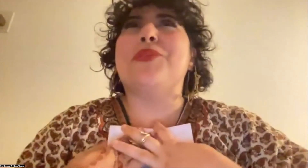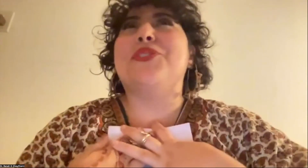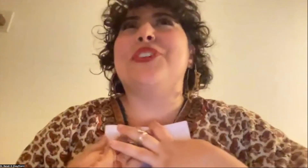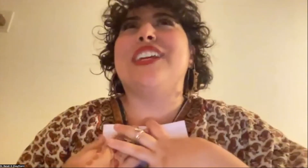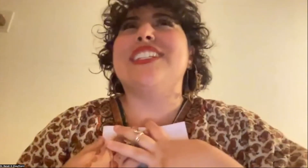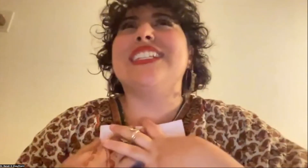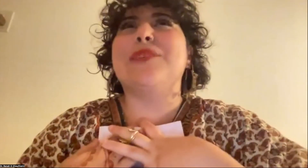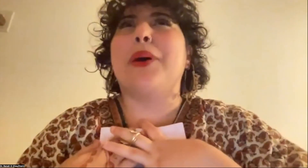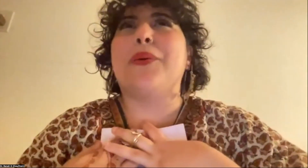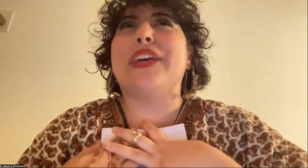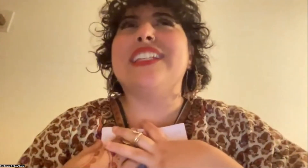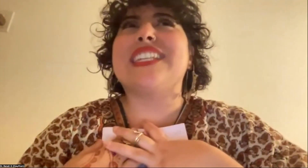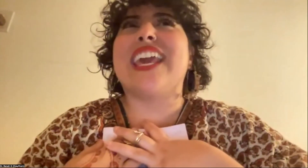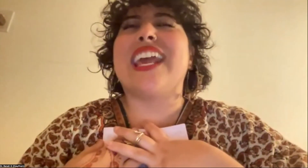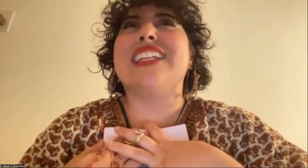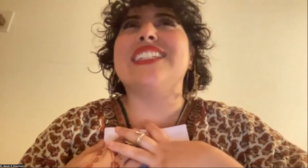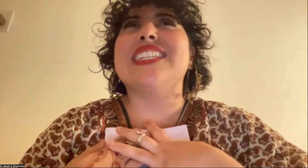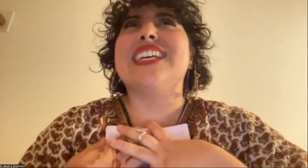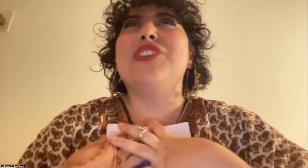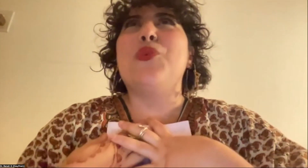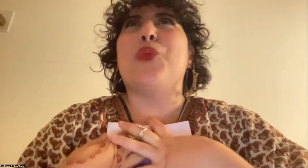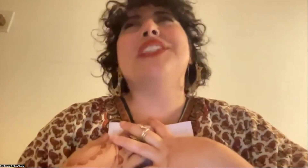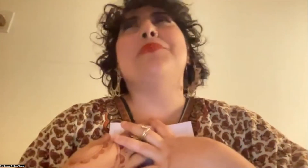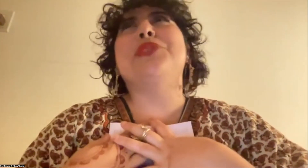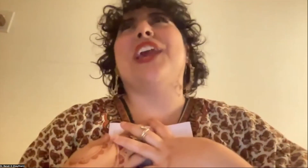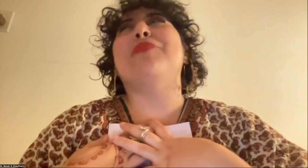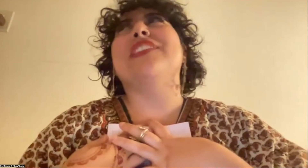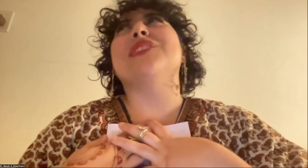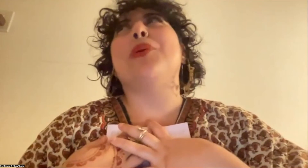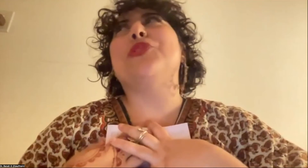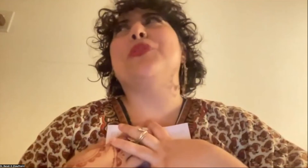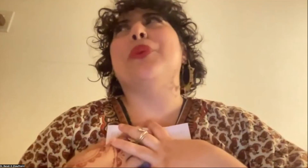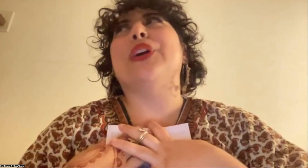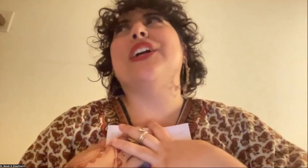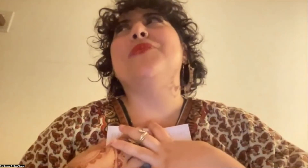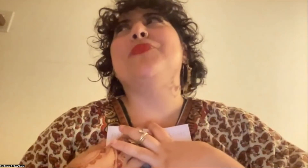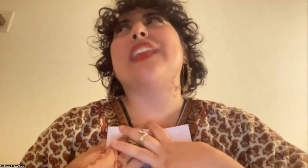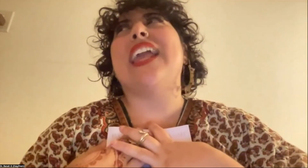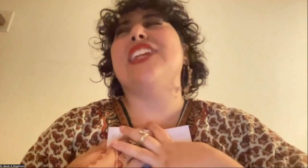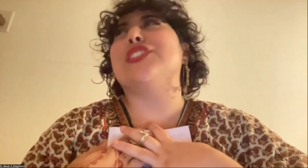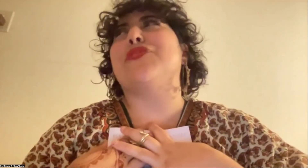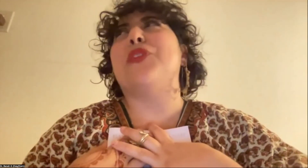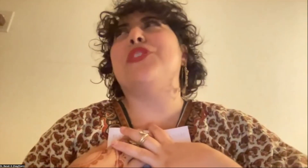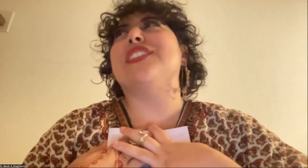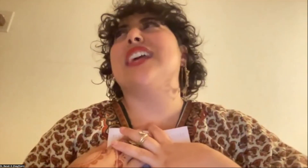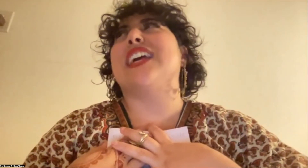poetry and she's a poet, and one time she gave me this poetry book, and I just felt this like